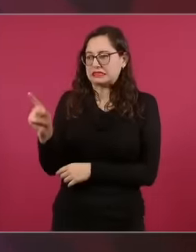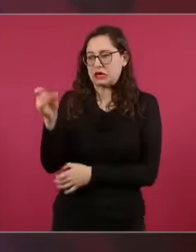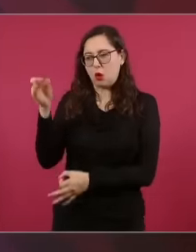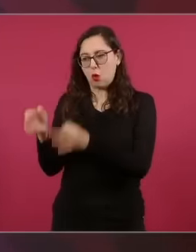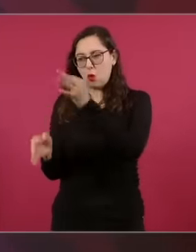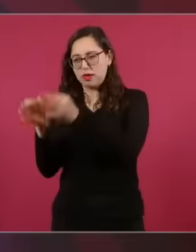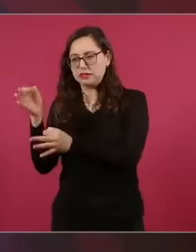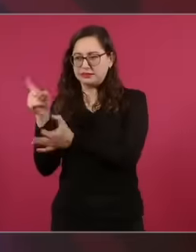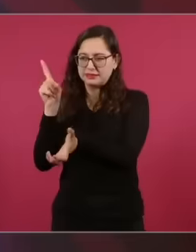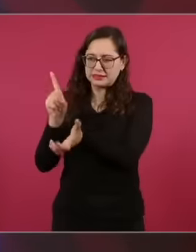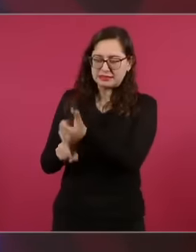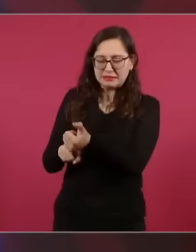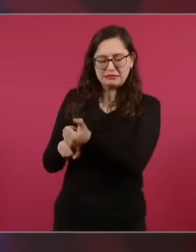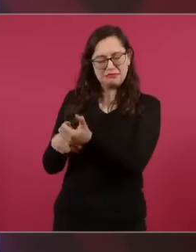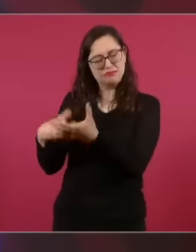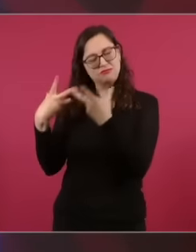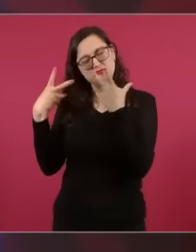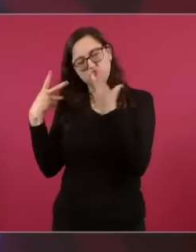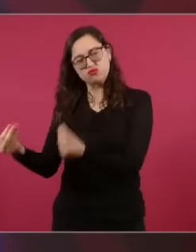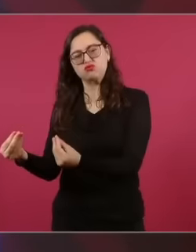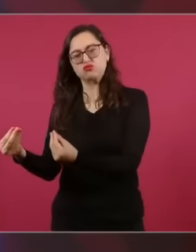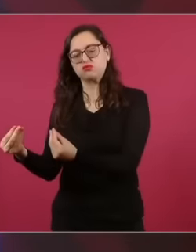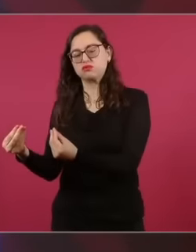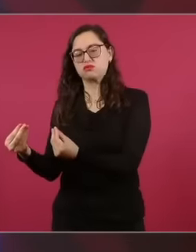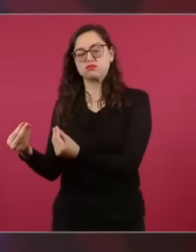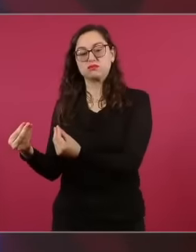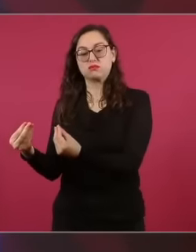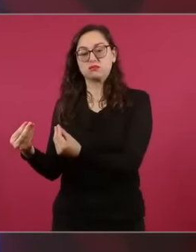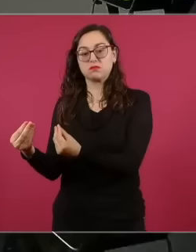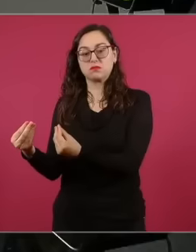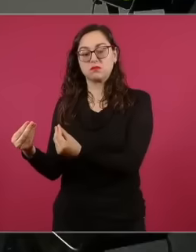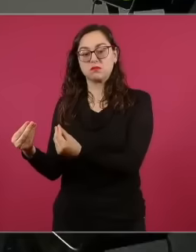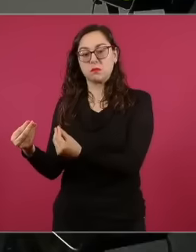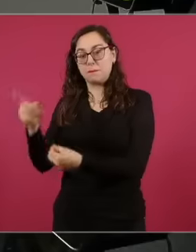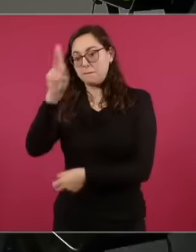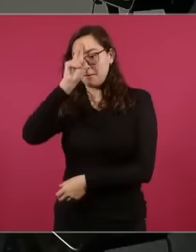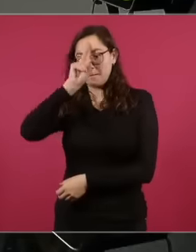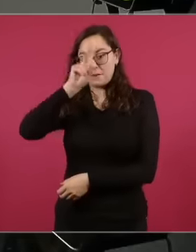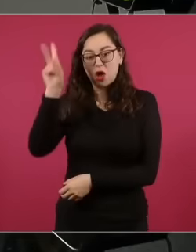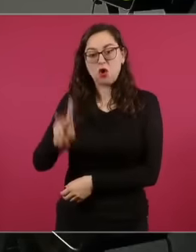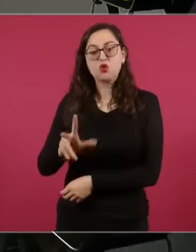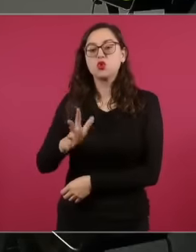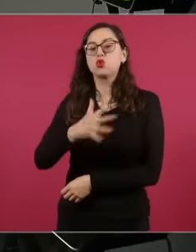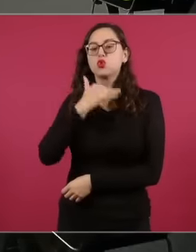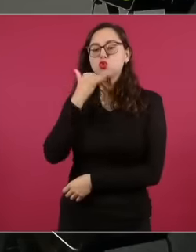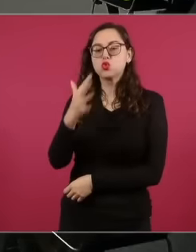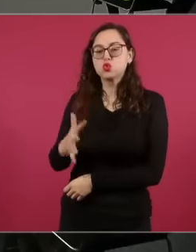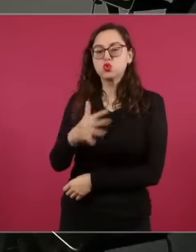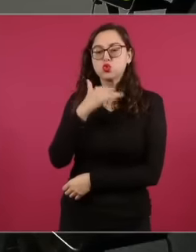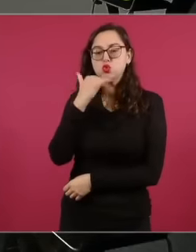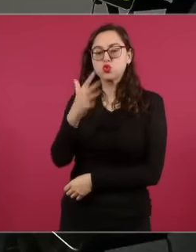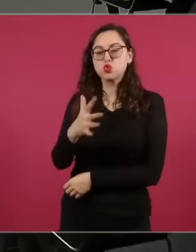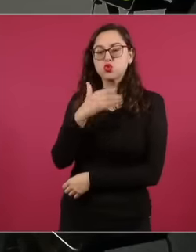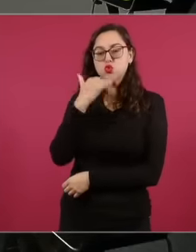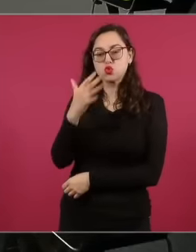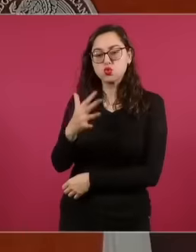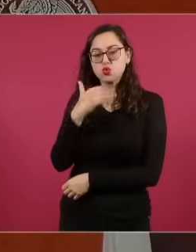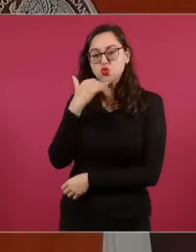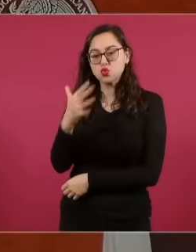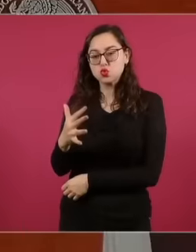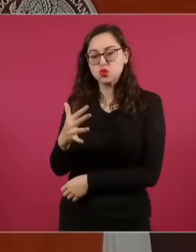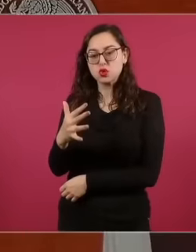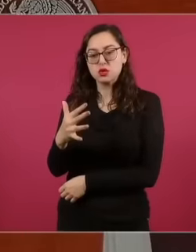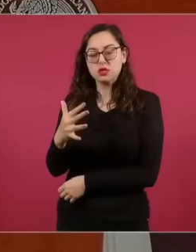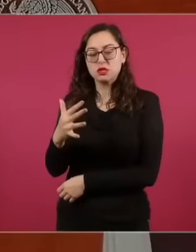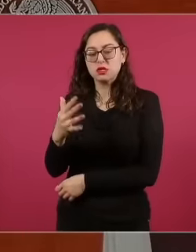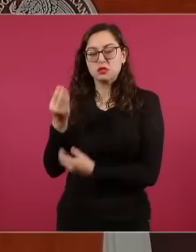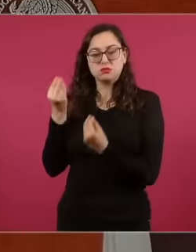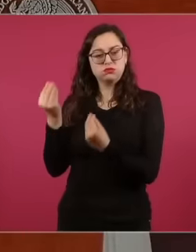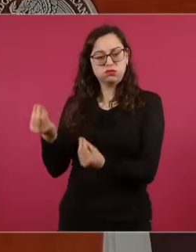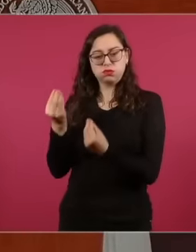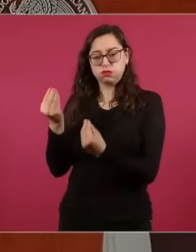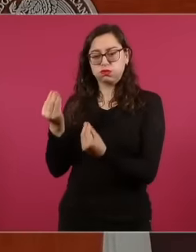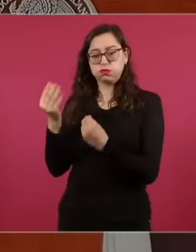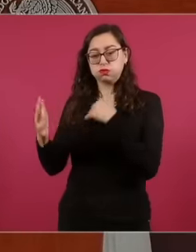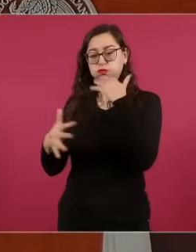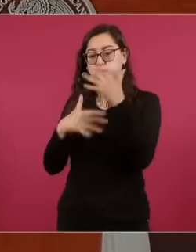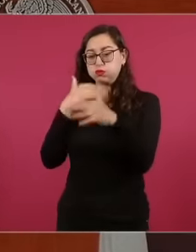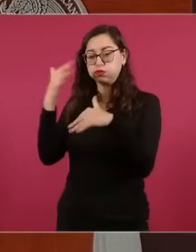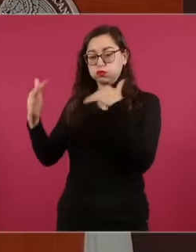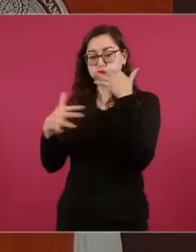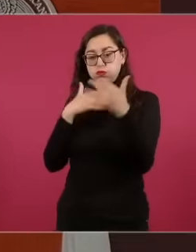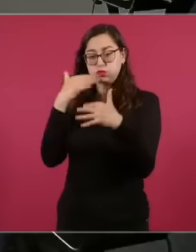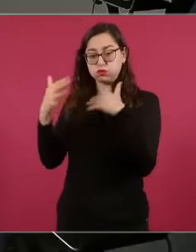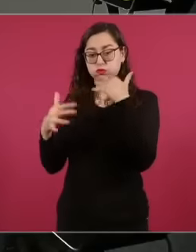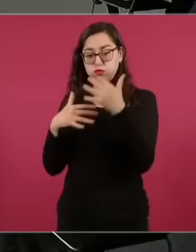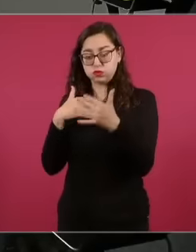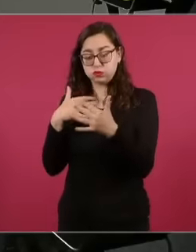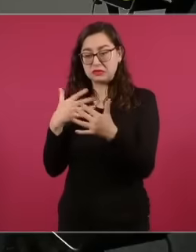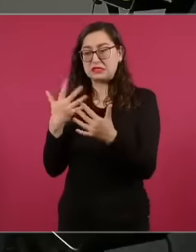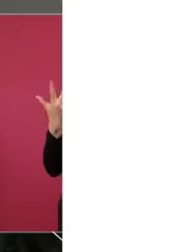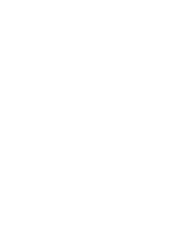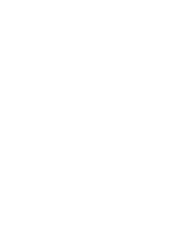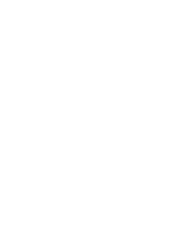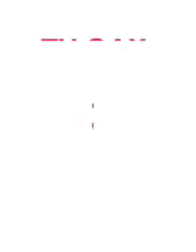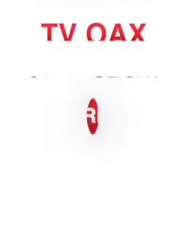plagued by corruption it is full of corruption and it is kidnapped